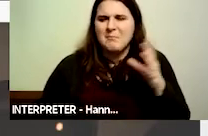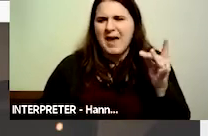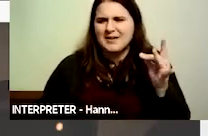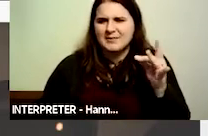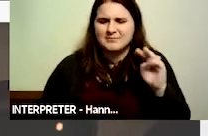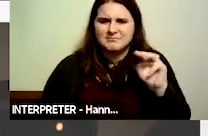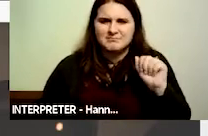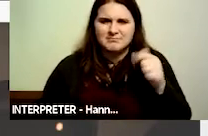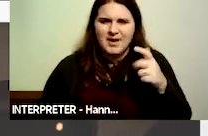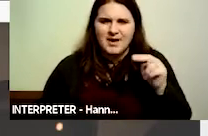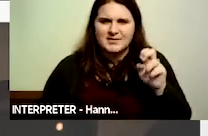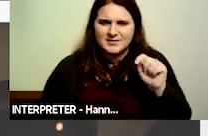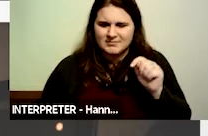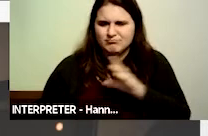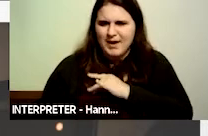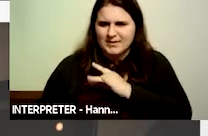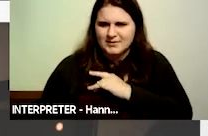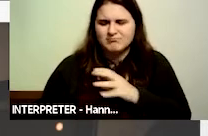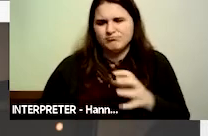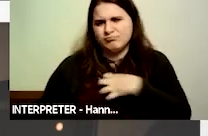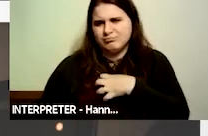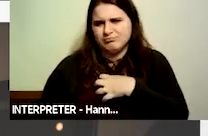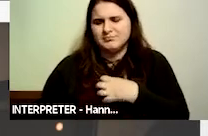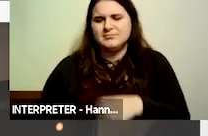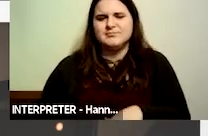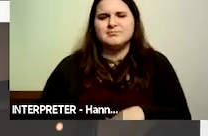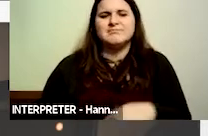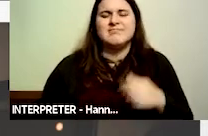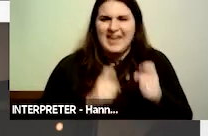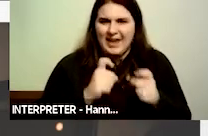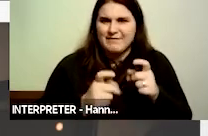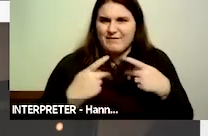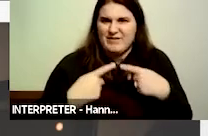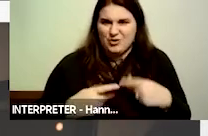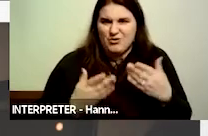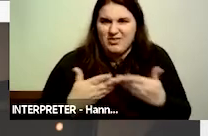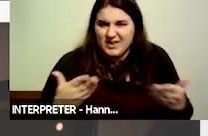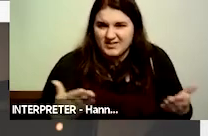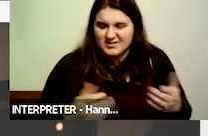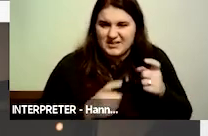created a website to support it and physical badges and we piloted it with